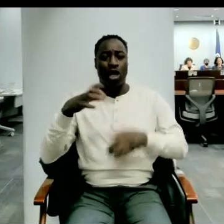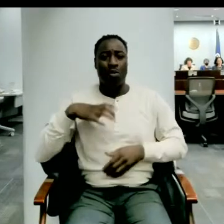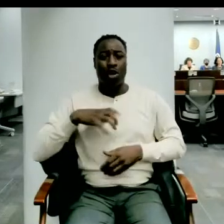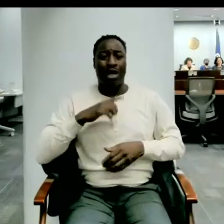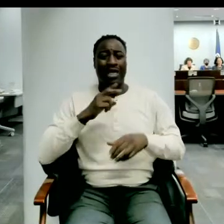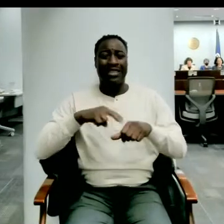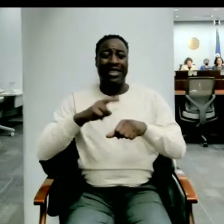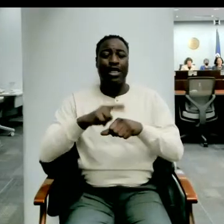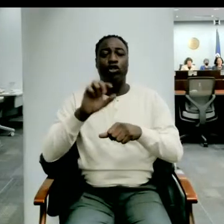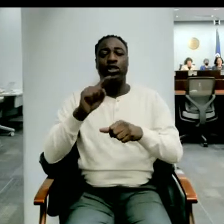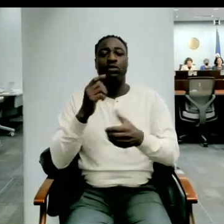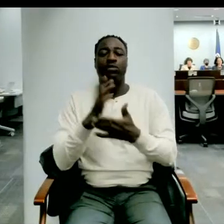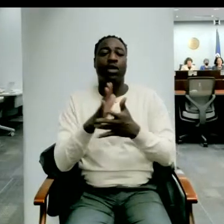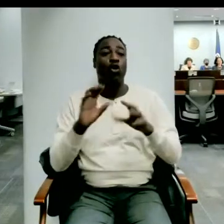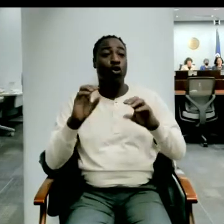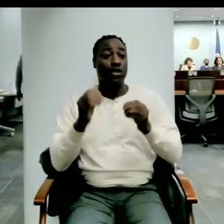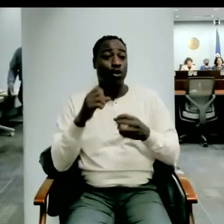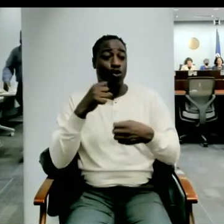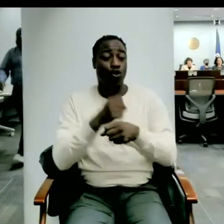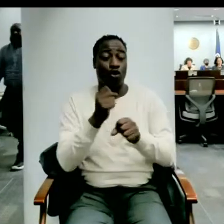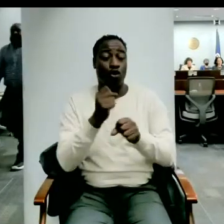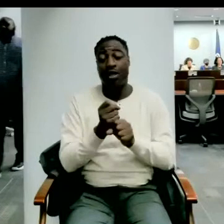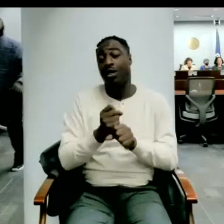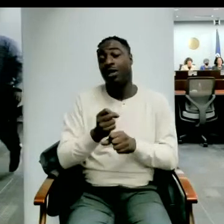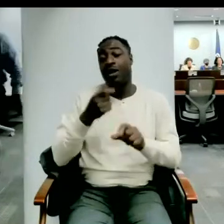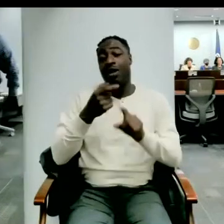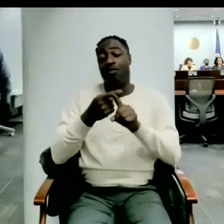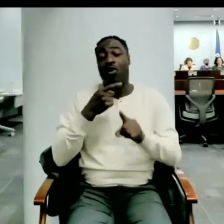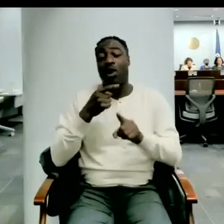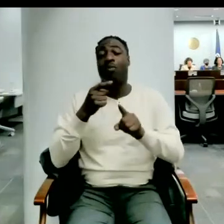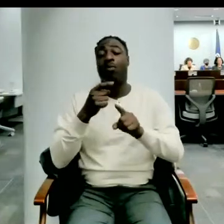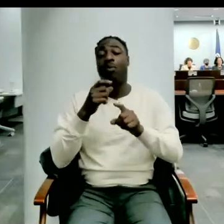national Civil Rights organization created at the request of President John F Kennedy